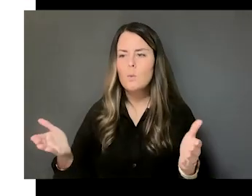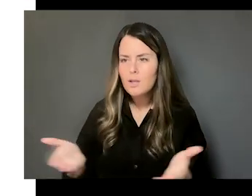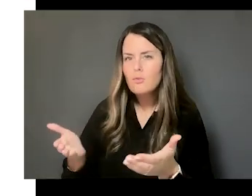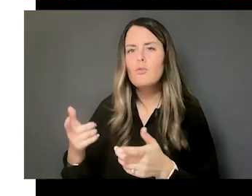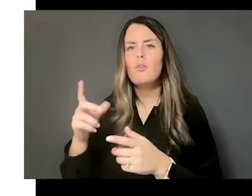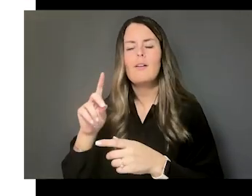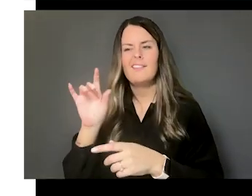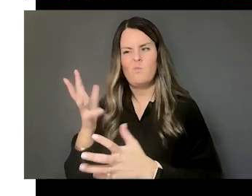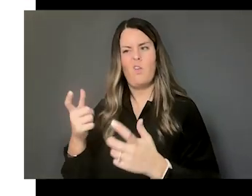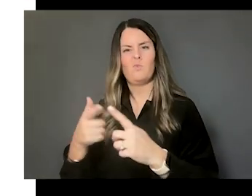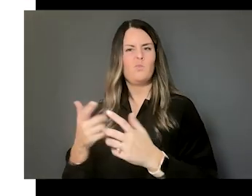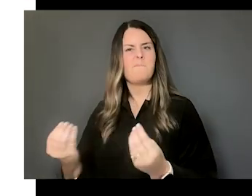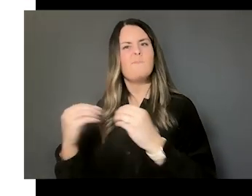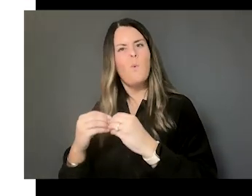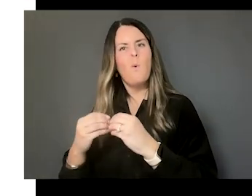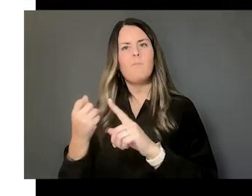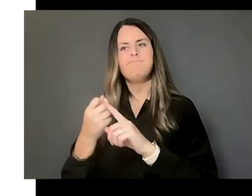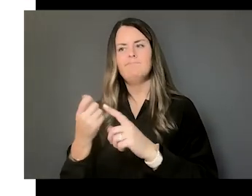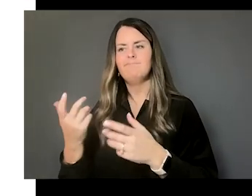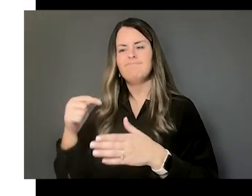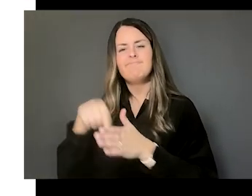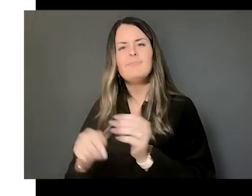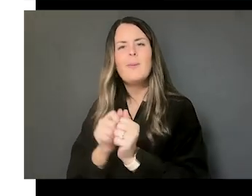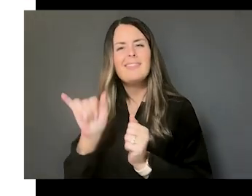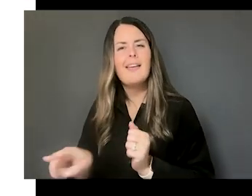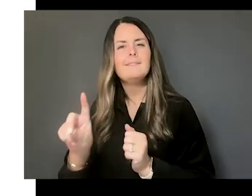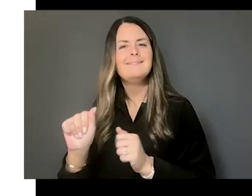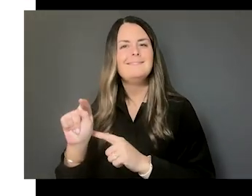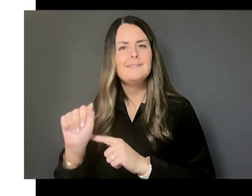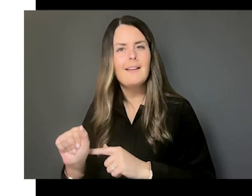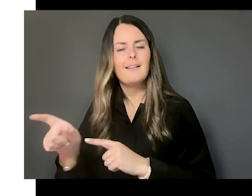they really wanted to make sure they increased for their personal classrooms.